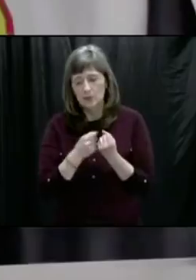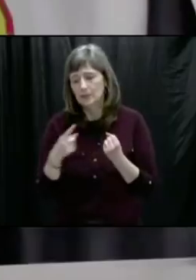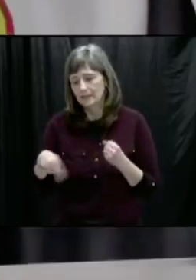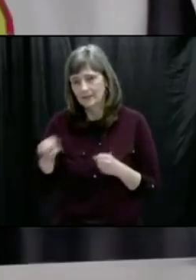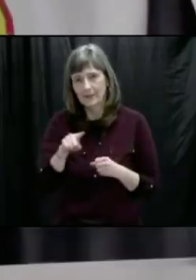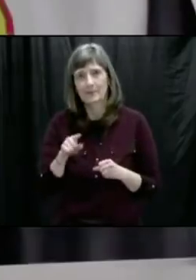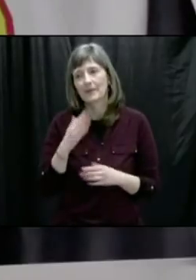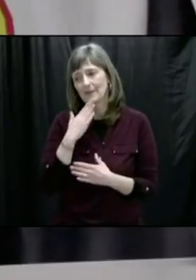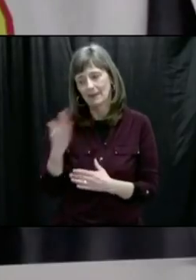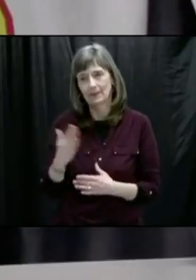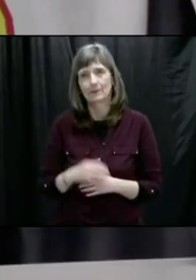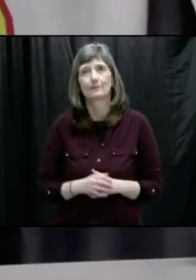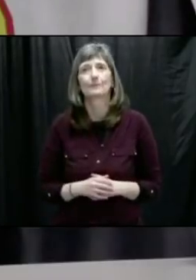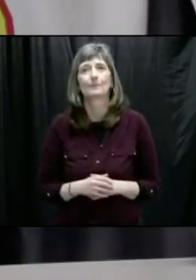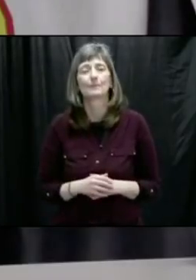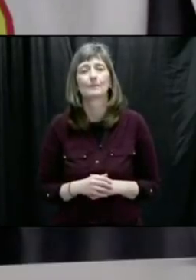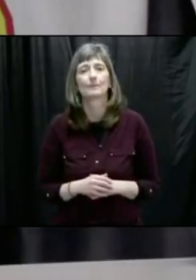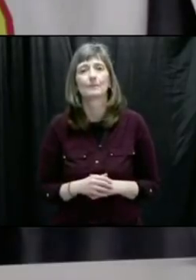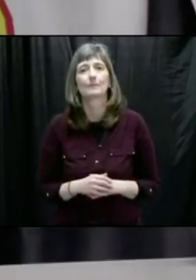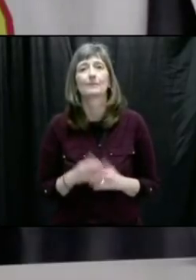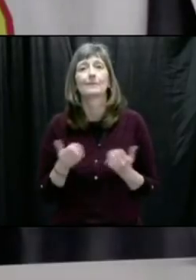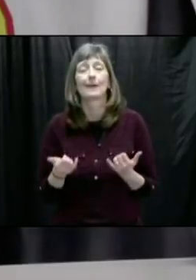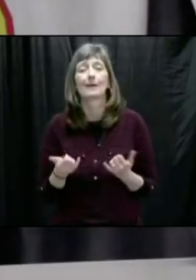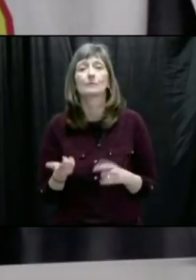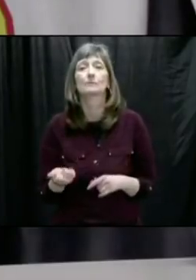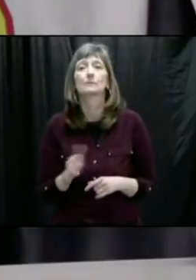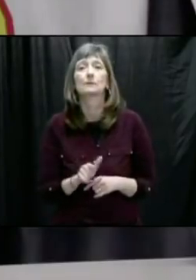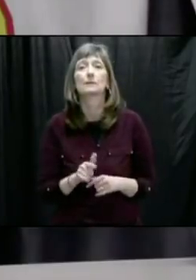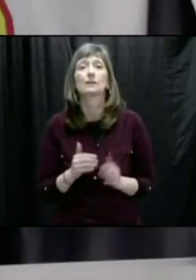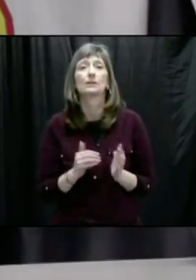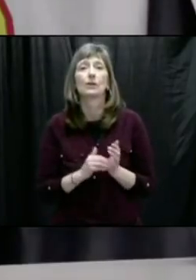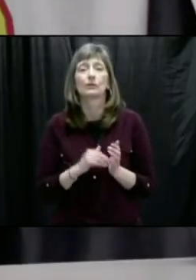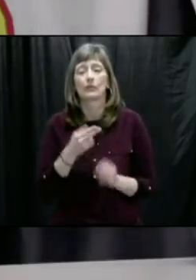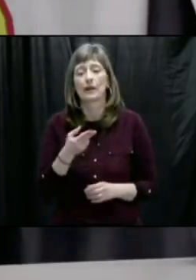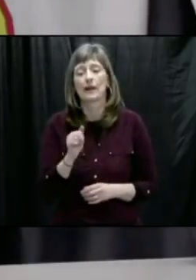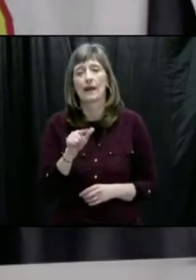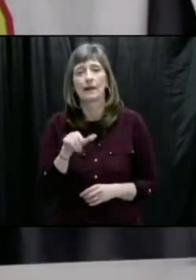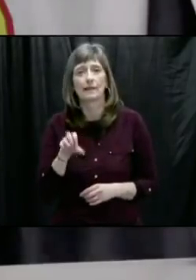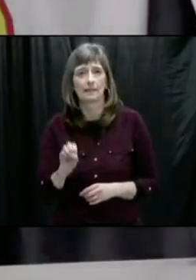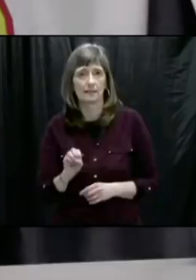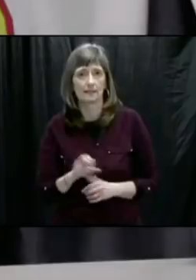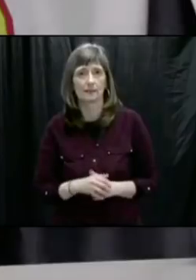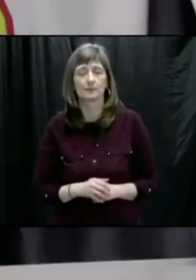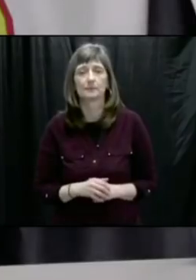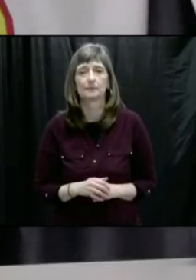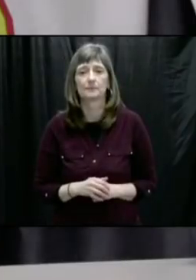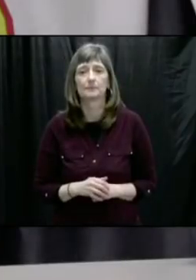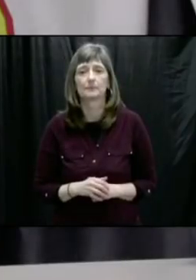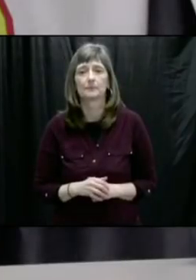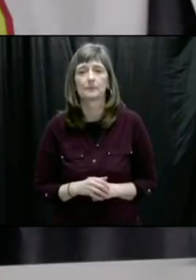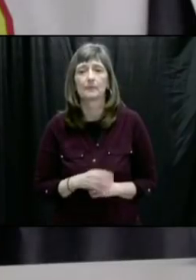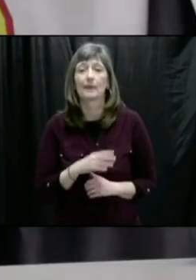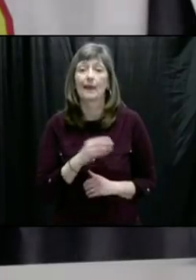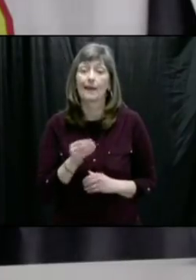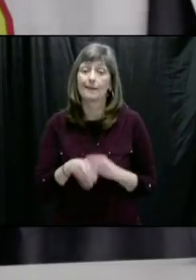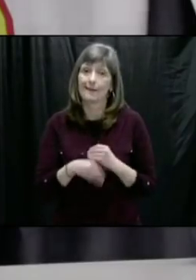YOUR UNWAVERING SUPPORT TO THE PEOPLE IN OUR PROVINCE.